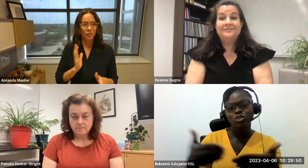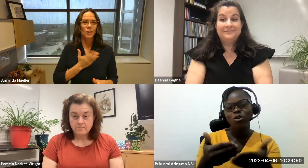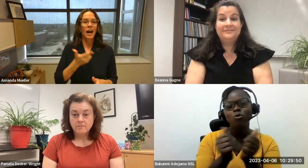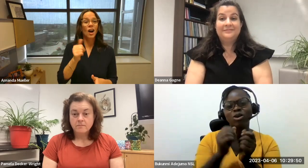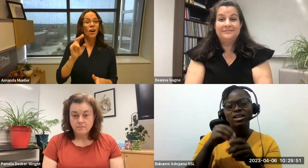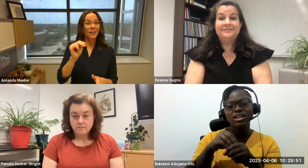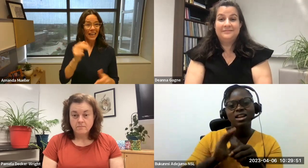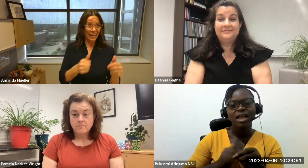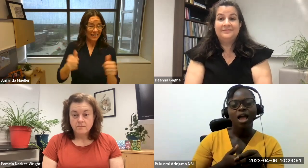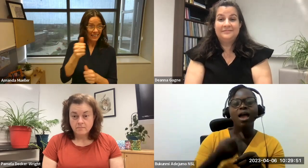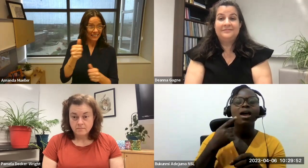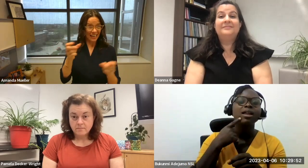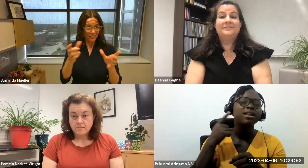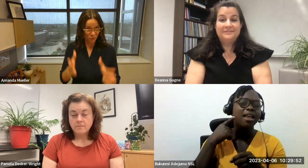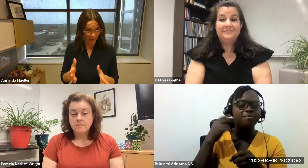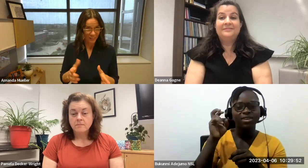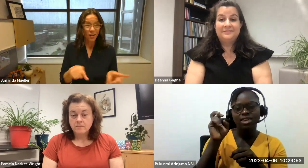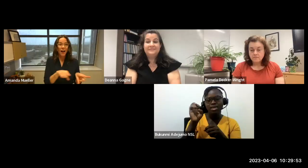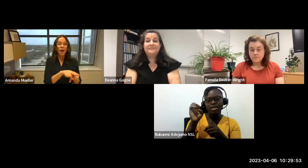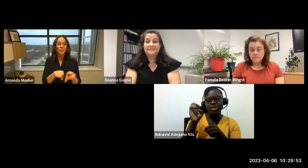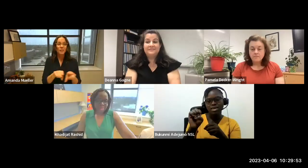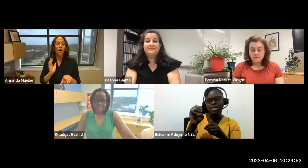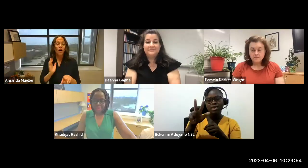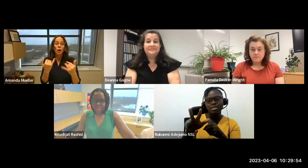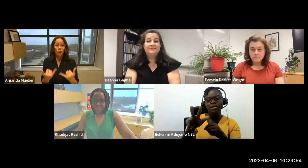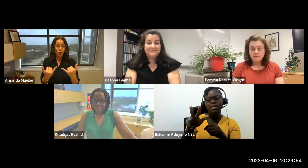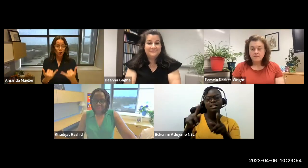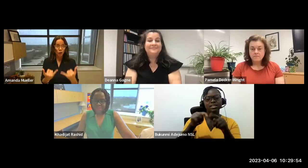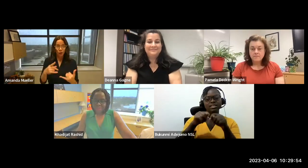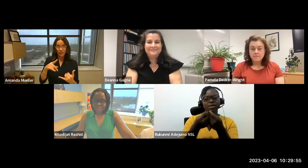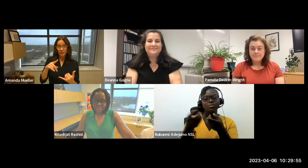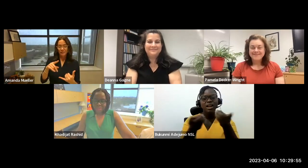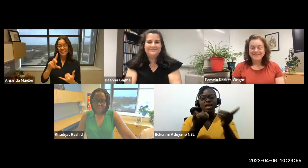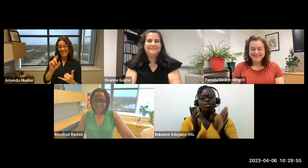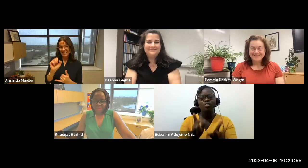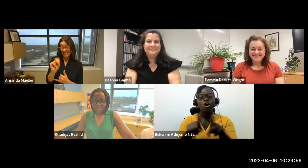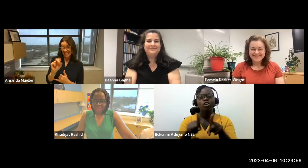deaf E. 3 team for our director, also the director.